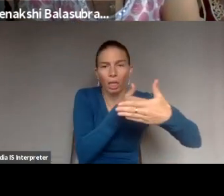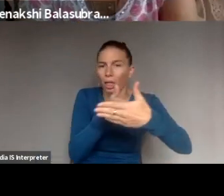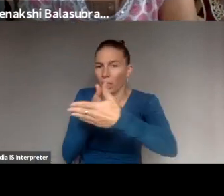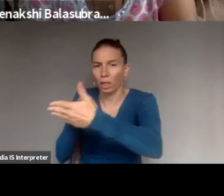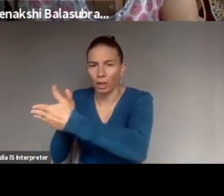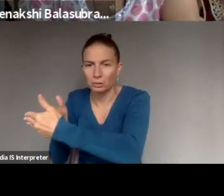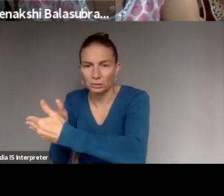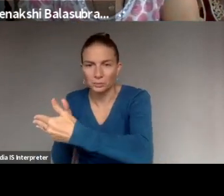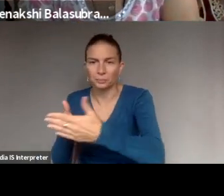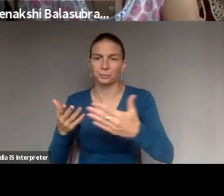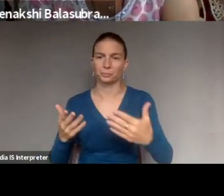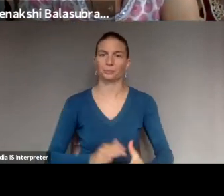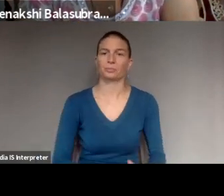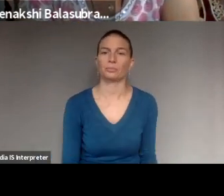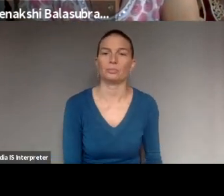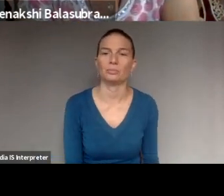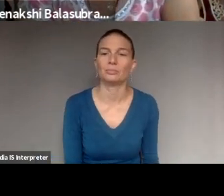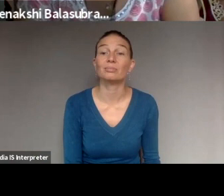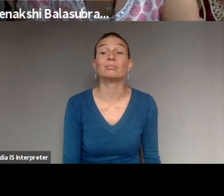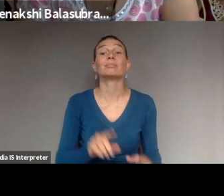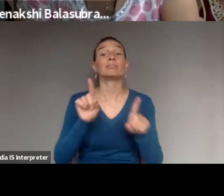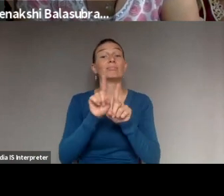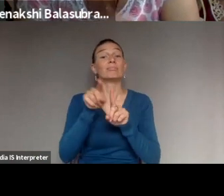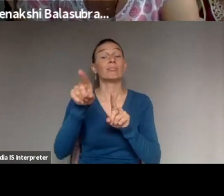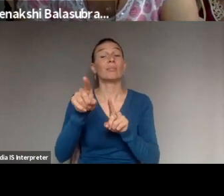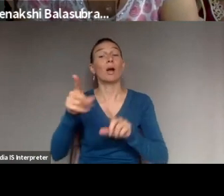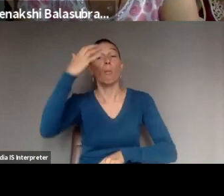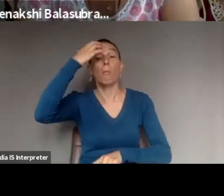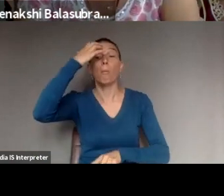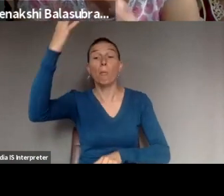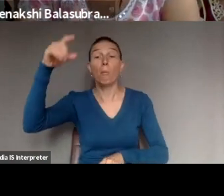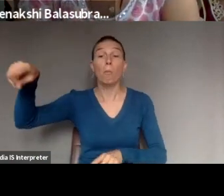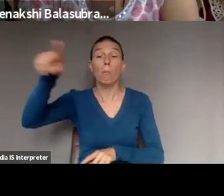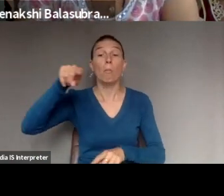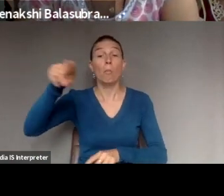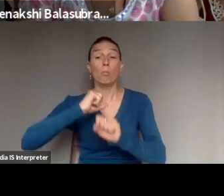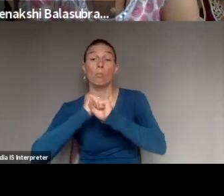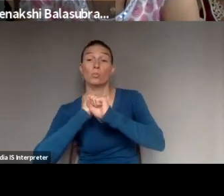all social protection amounts to only 0, 03% of GDP,